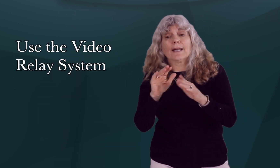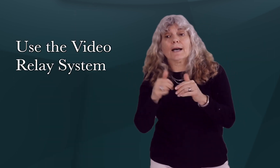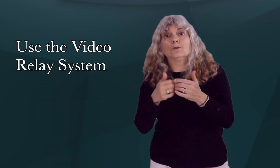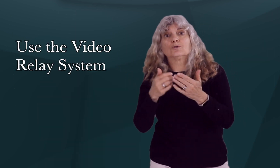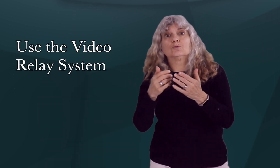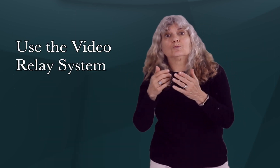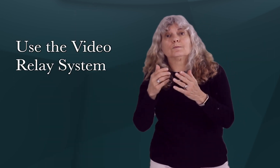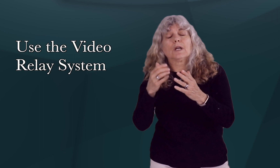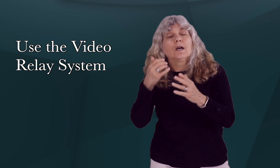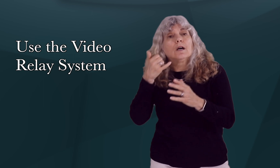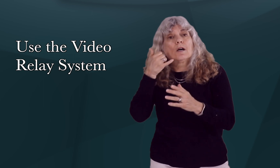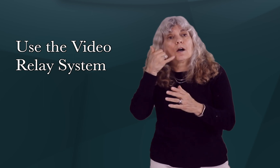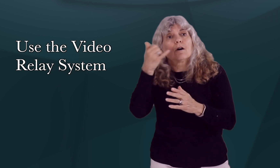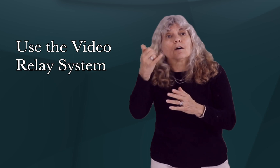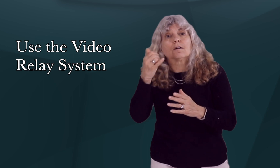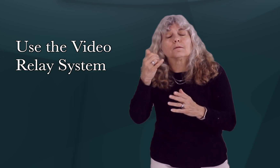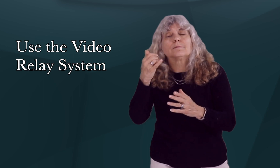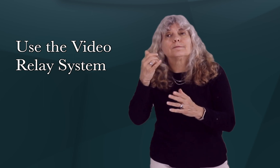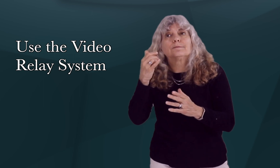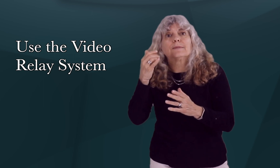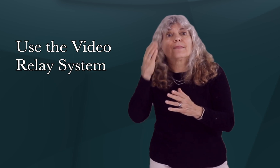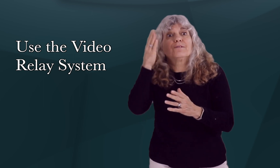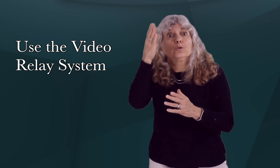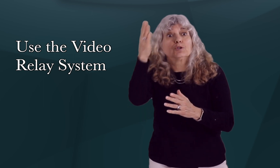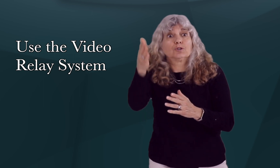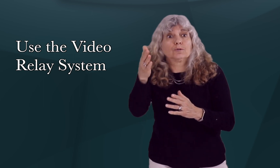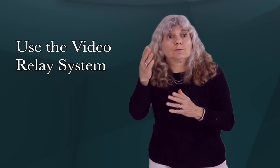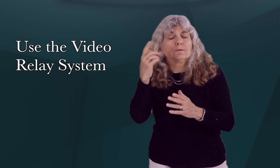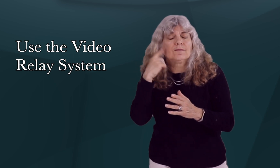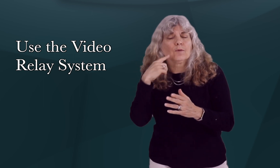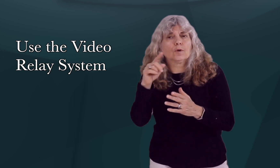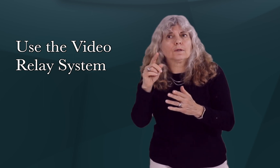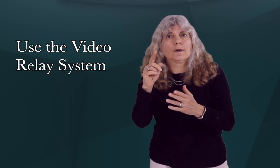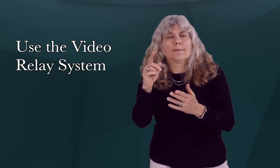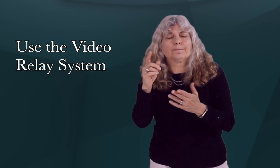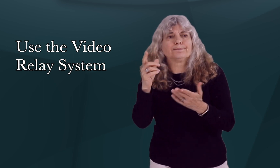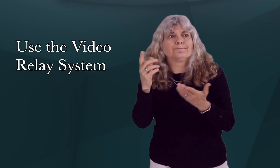This will give them training on how to make calls in the future for various services.